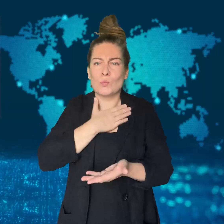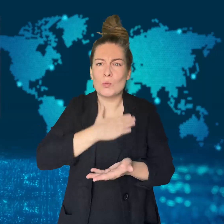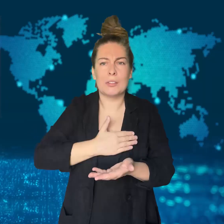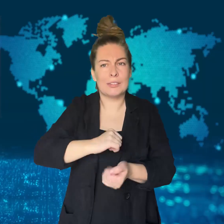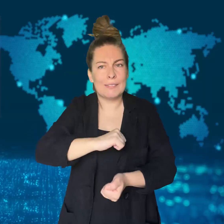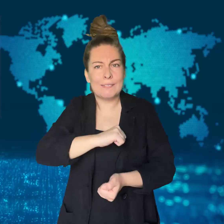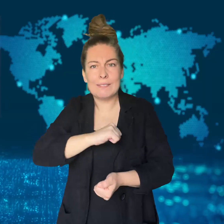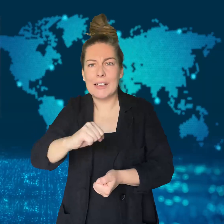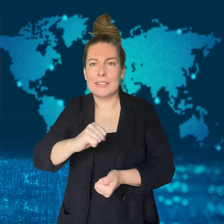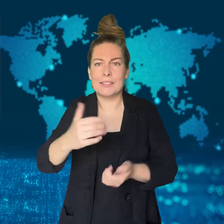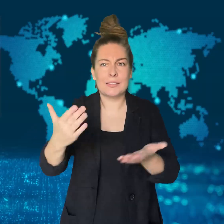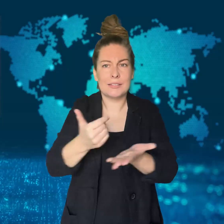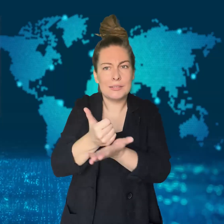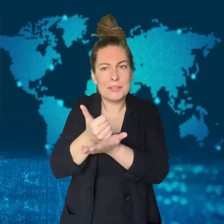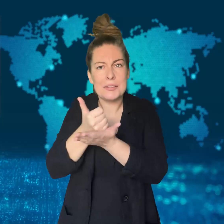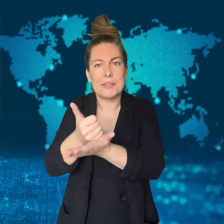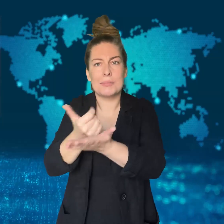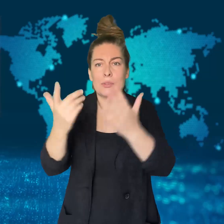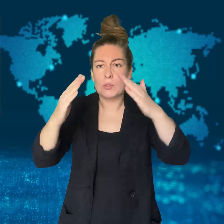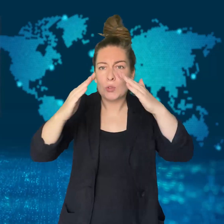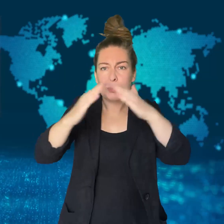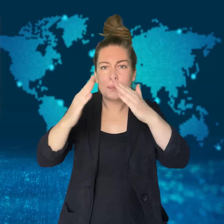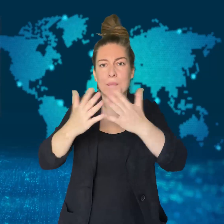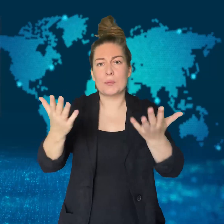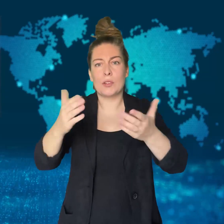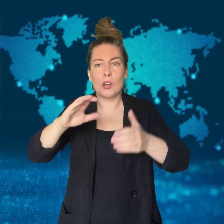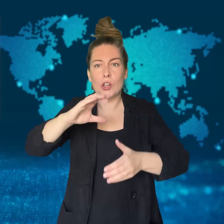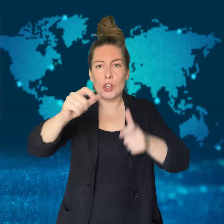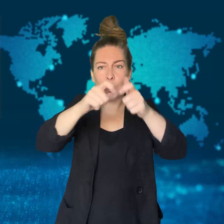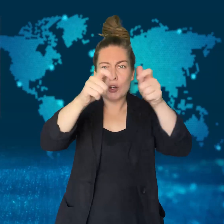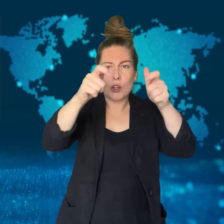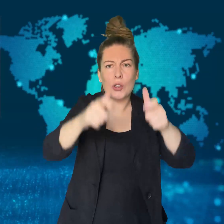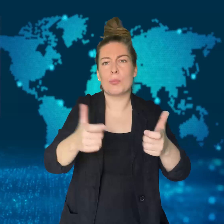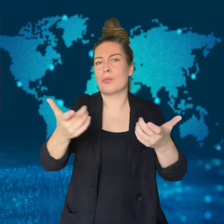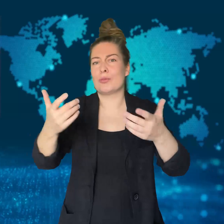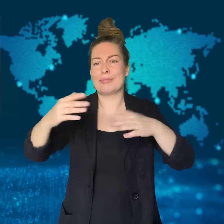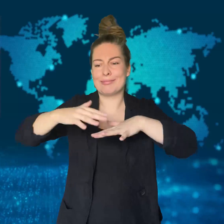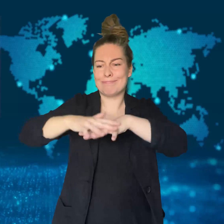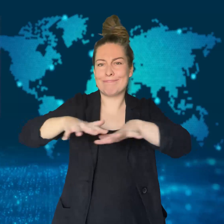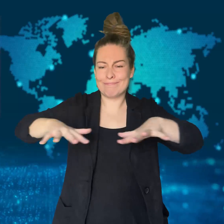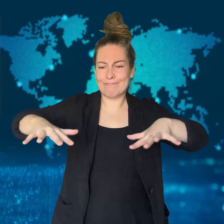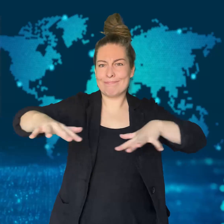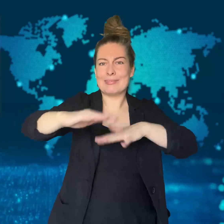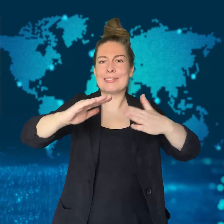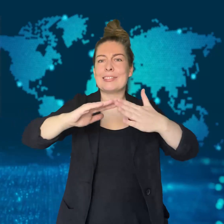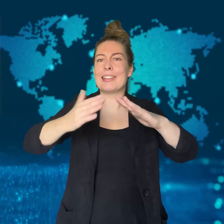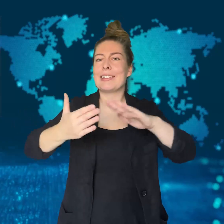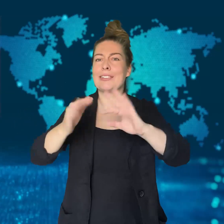an agreement made with Brazilian authorities to